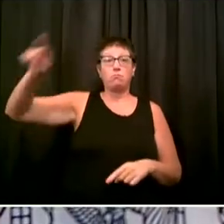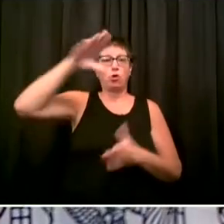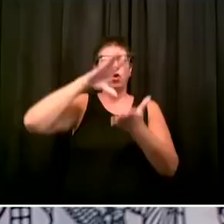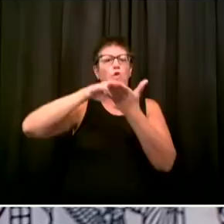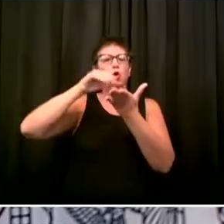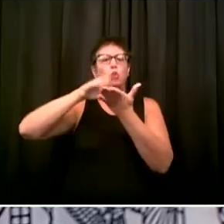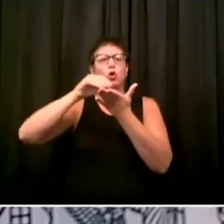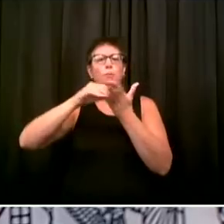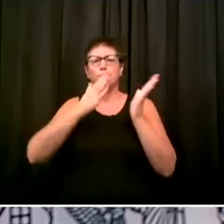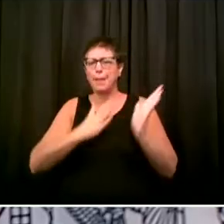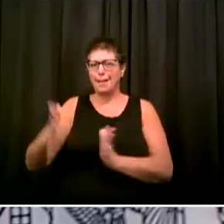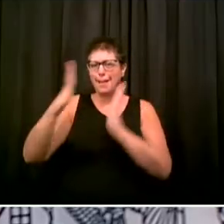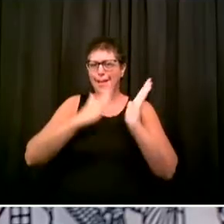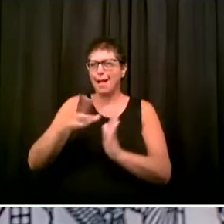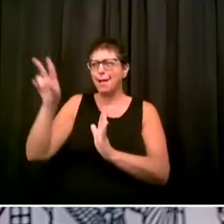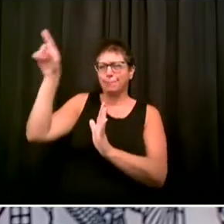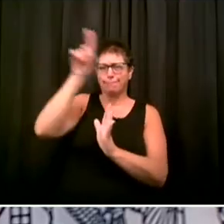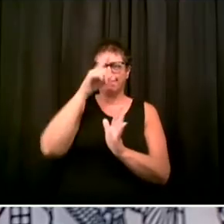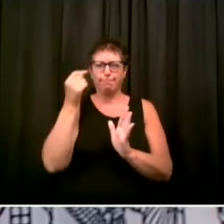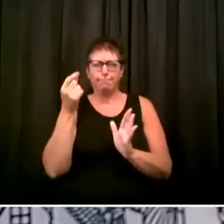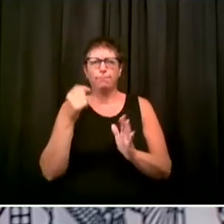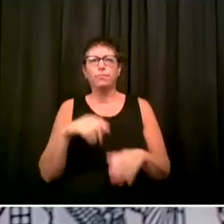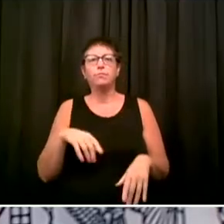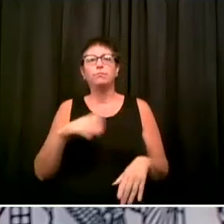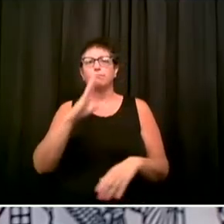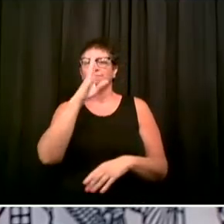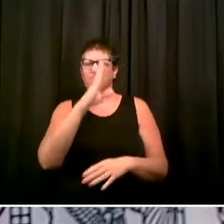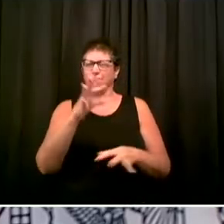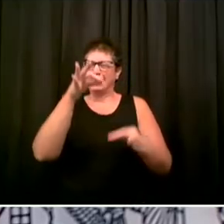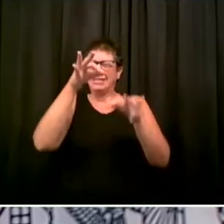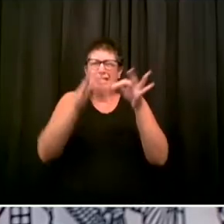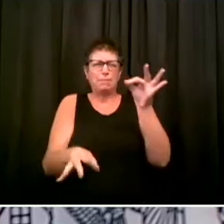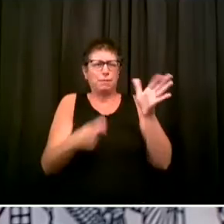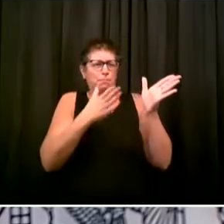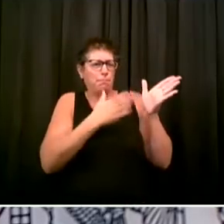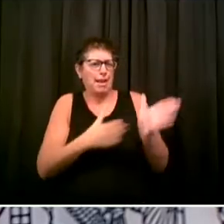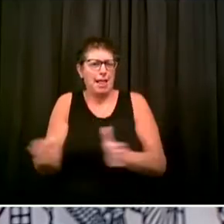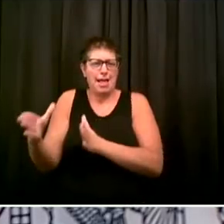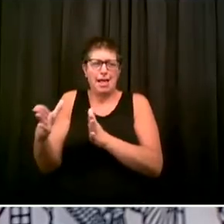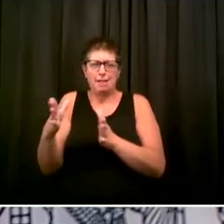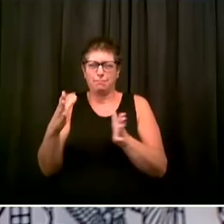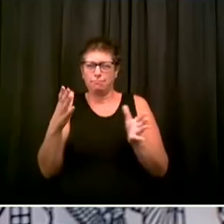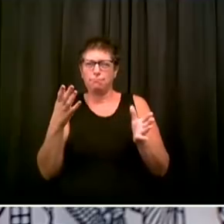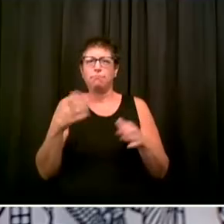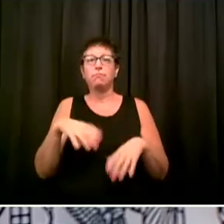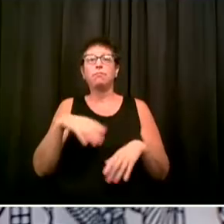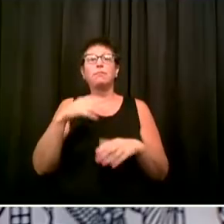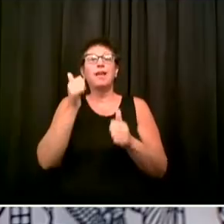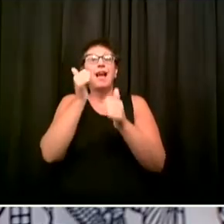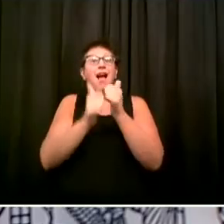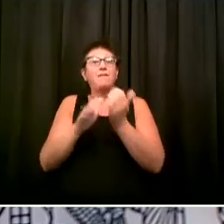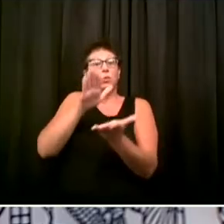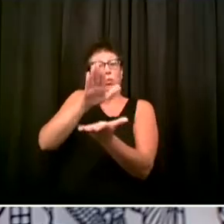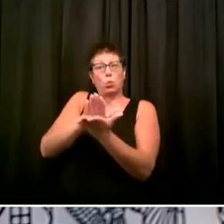YESTERDAY WE TALKED ABOUT OUTDOOR LARENING. IWT A S A FAIRLY STRAIGHTFORWARD PL